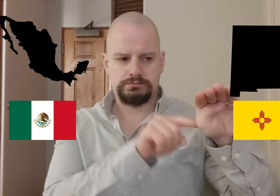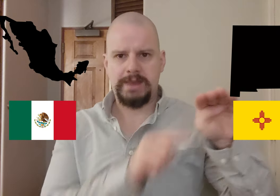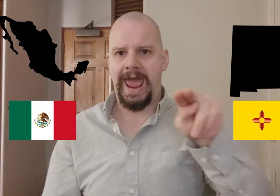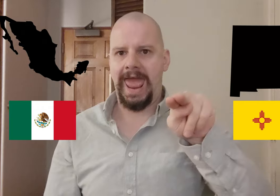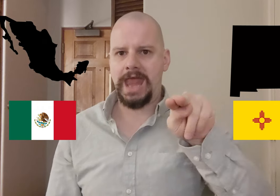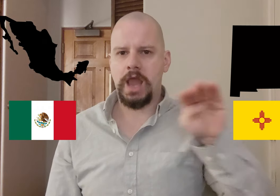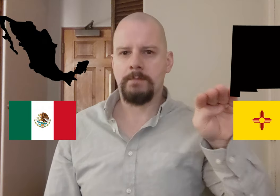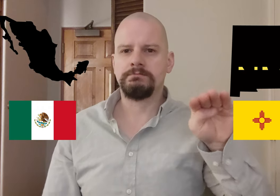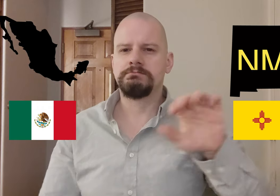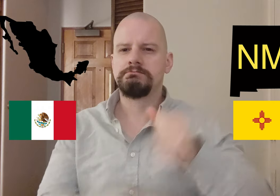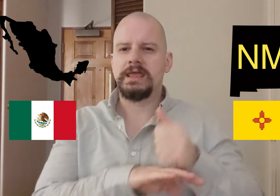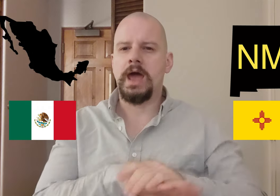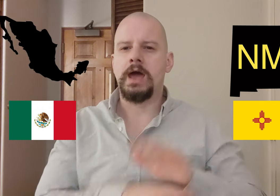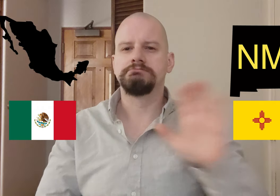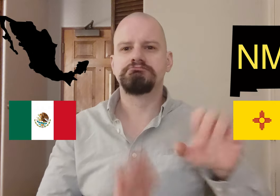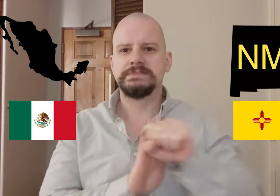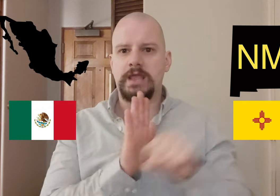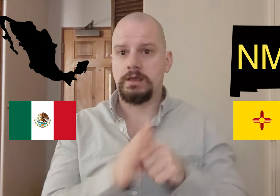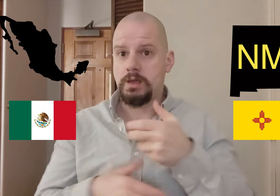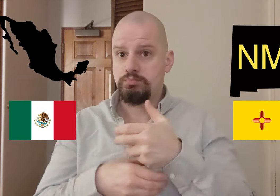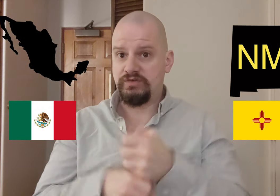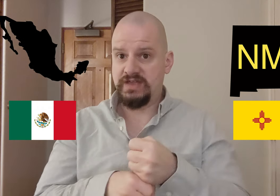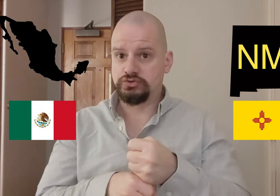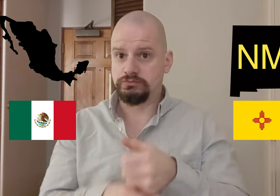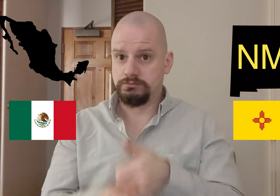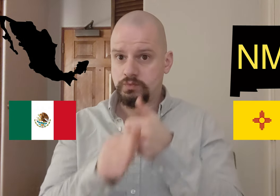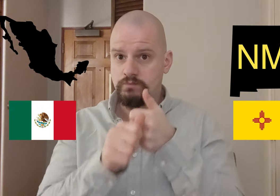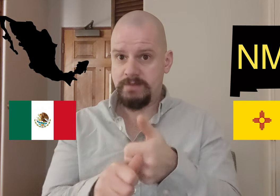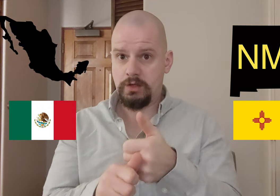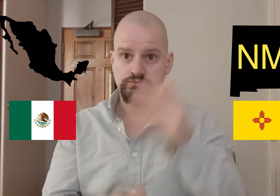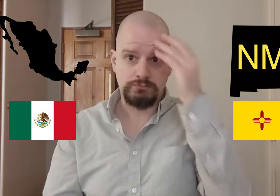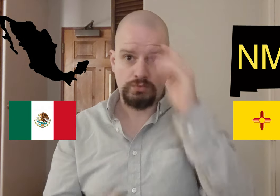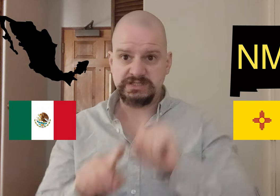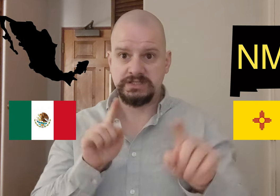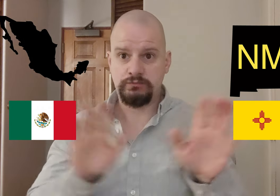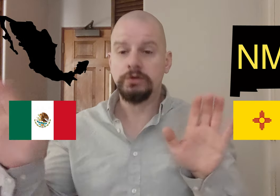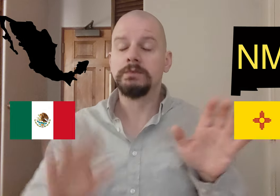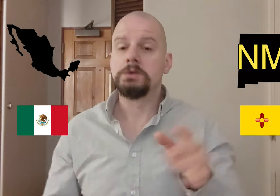The letters "NM" are based on the state's abbreviation. You follow this to distinguish the difference.